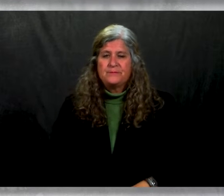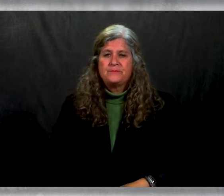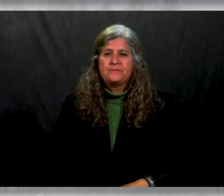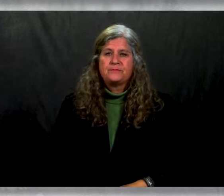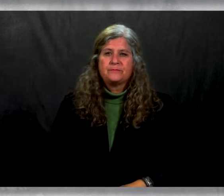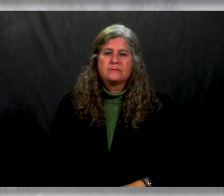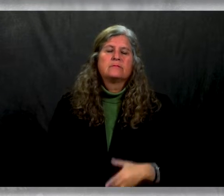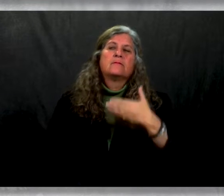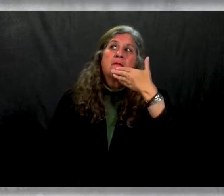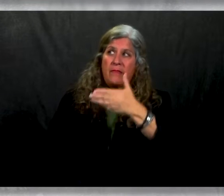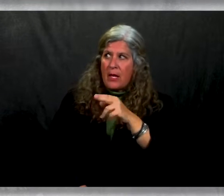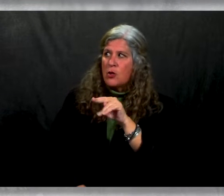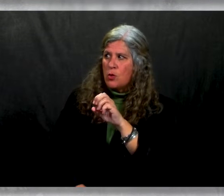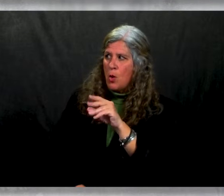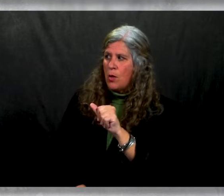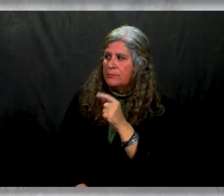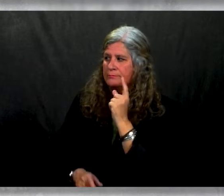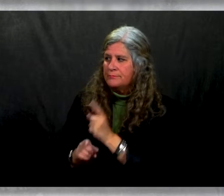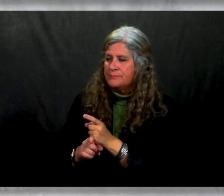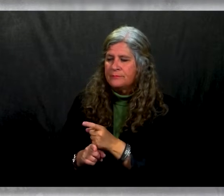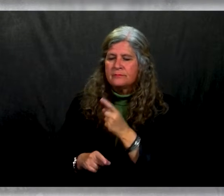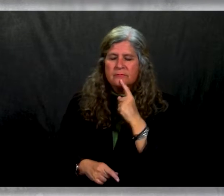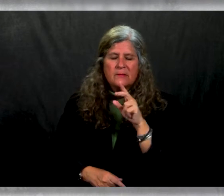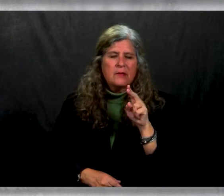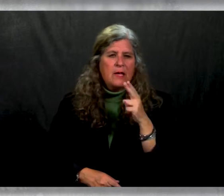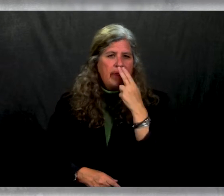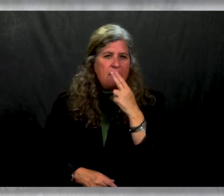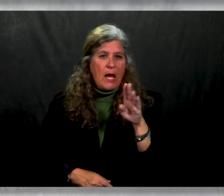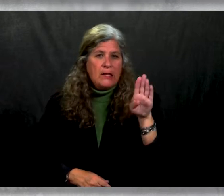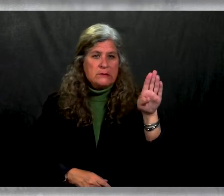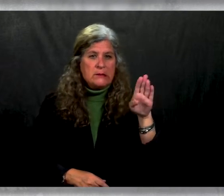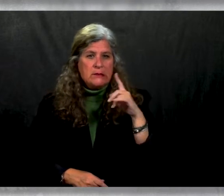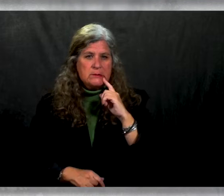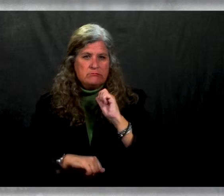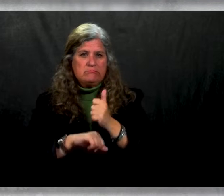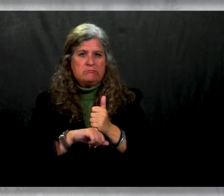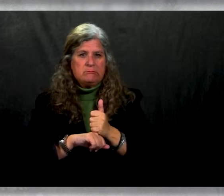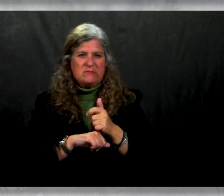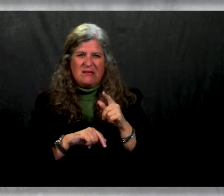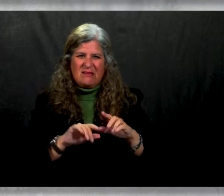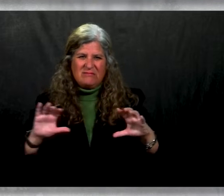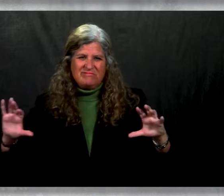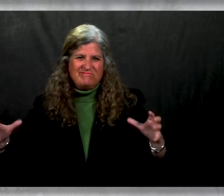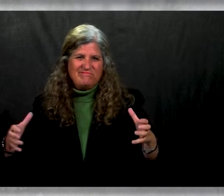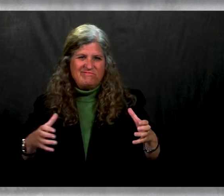Thanks Noa, that's right. The Nazis revived this terrible practice in the territories they occupied.